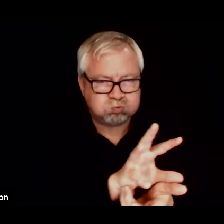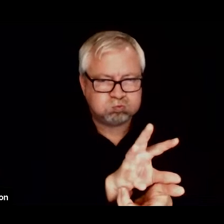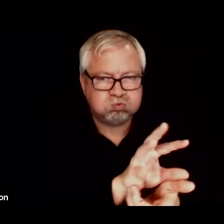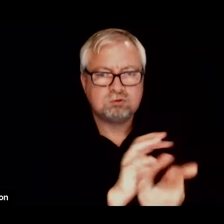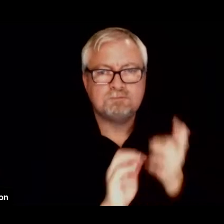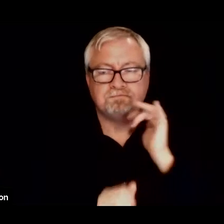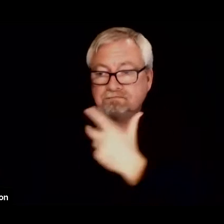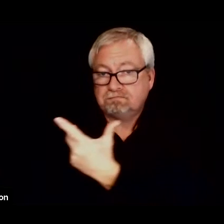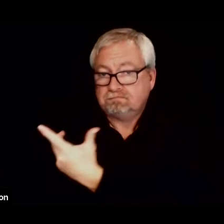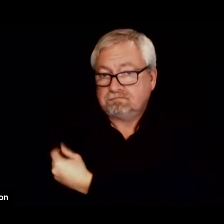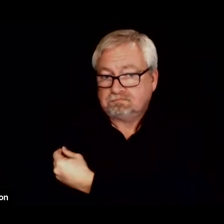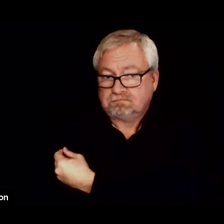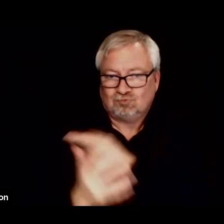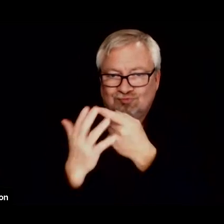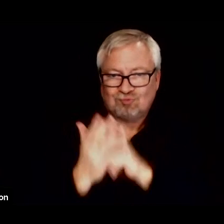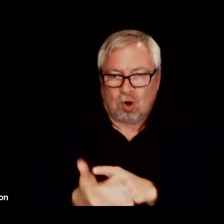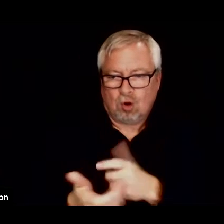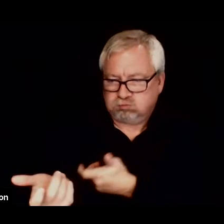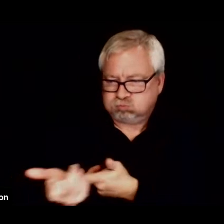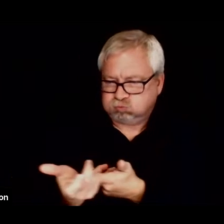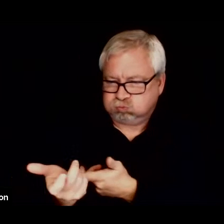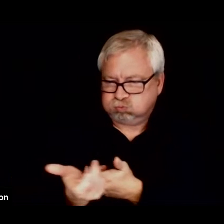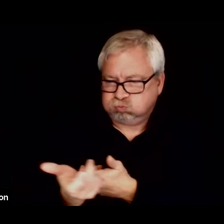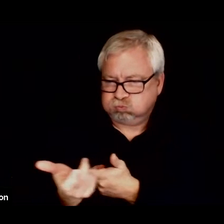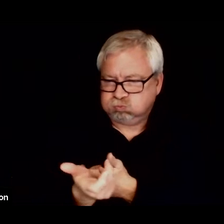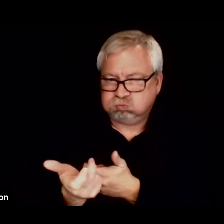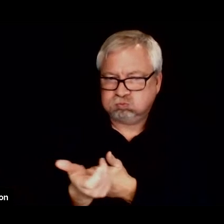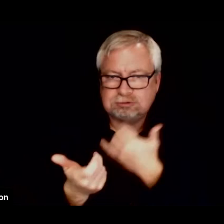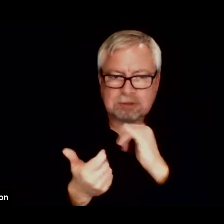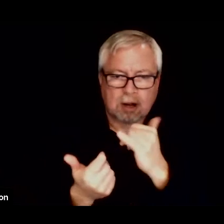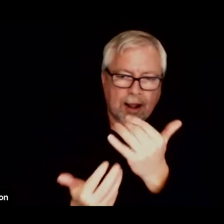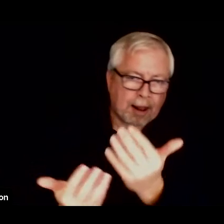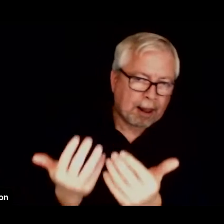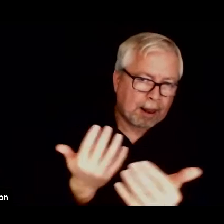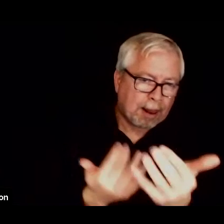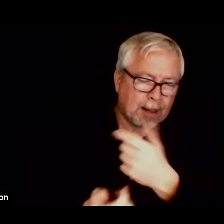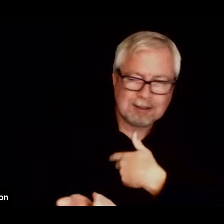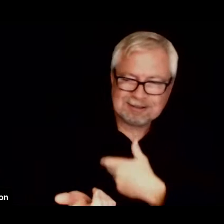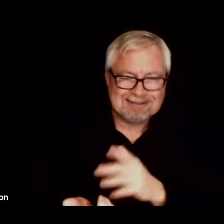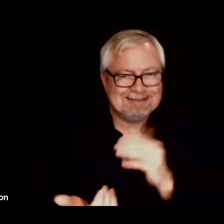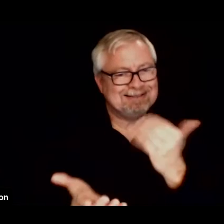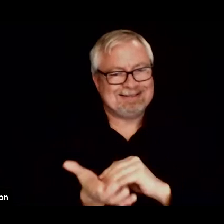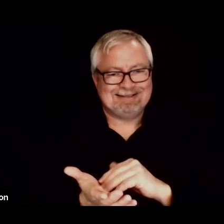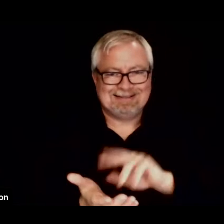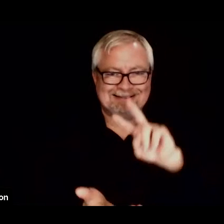they're going to be effective tools. But we know that the fire is quite large and that we're not